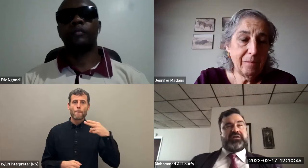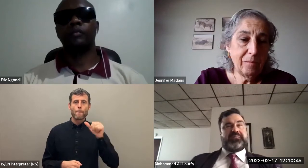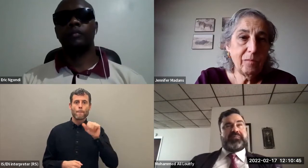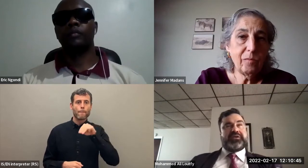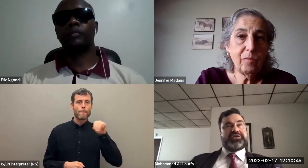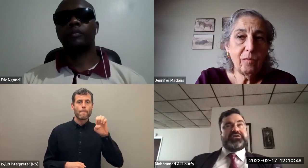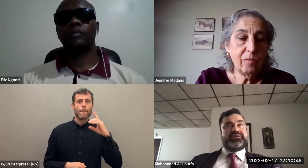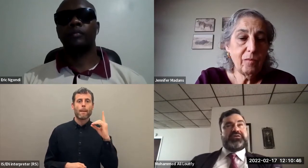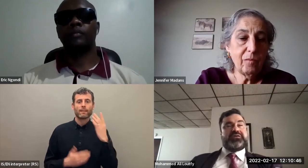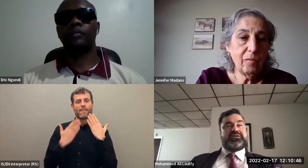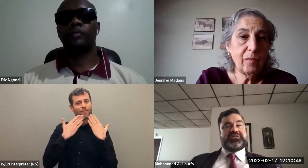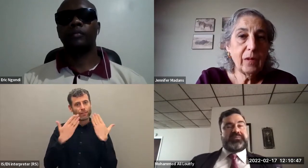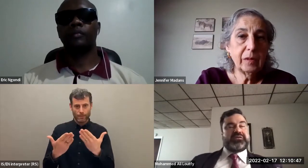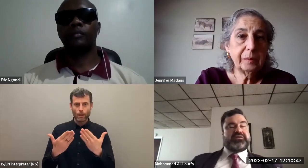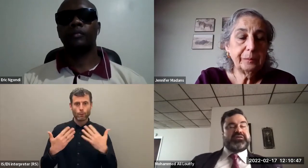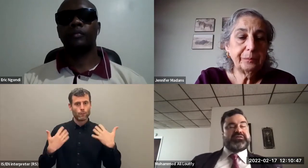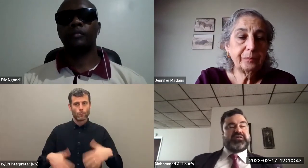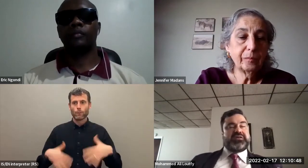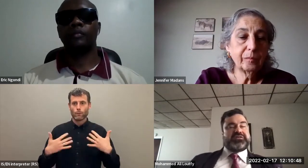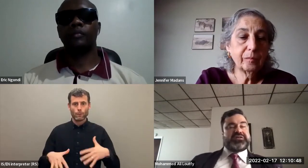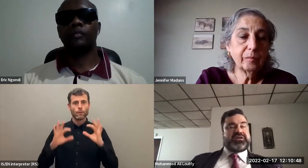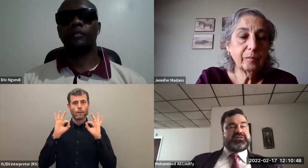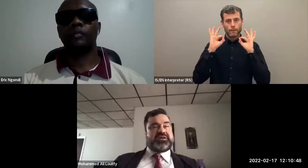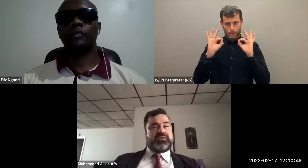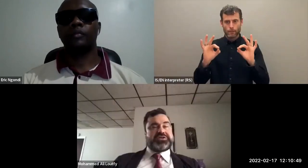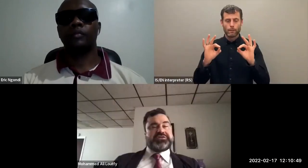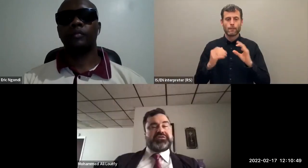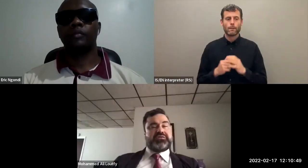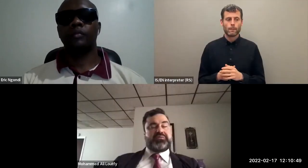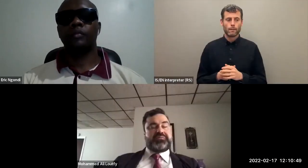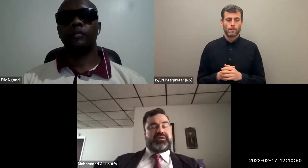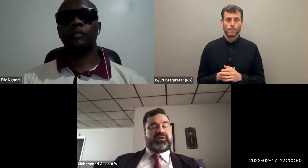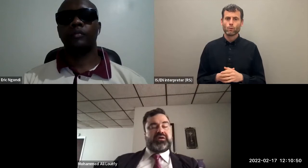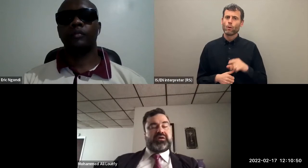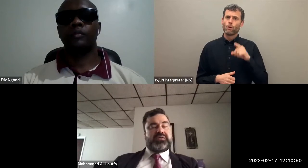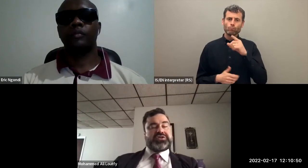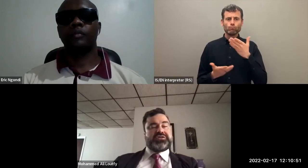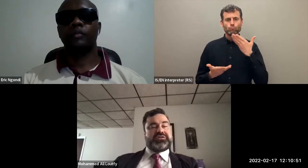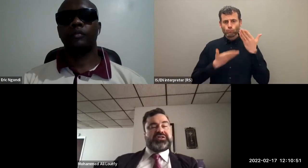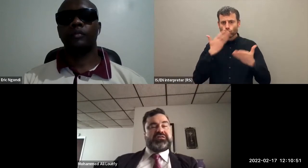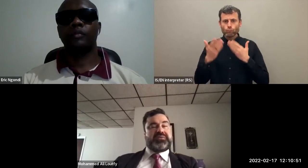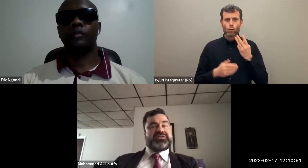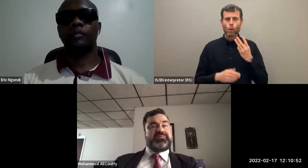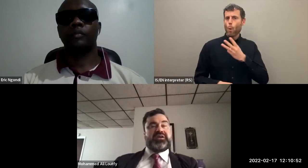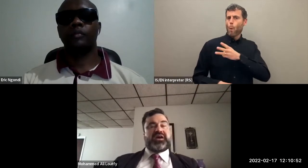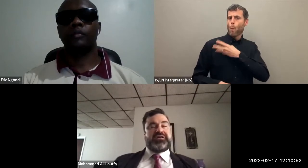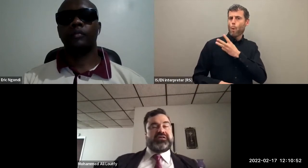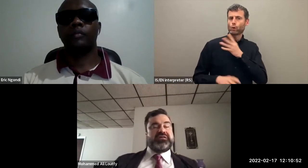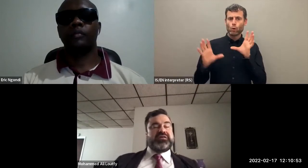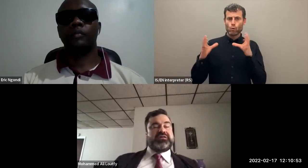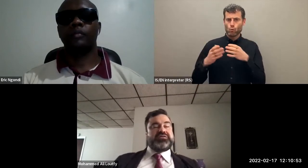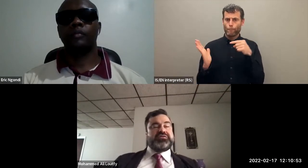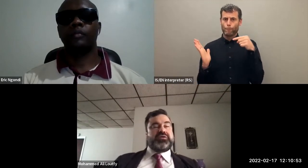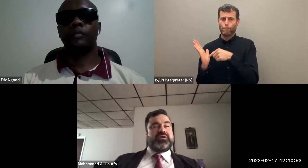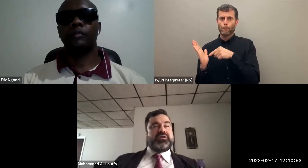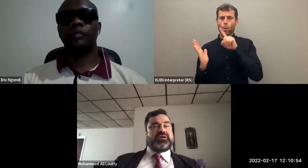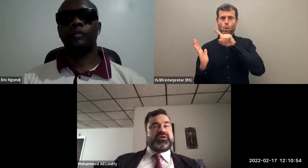Jennifer Madans: that when we talk about disability data we're not only talking about data about disability we're talking about how disability interacts with all aspects of life.